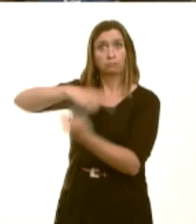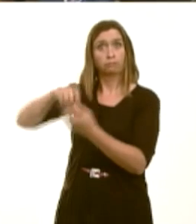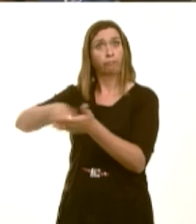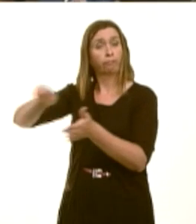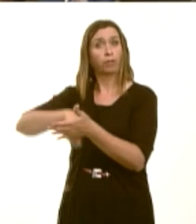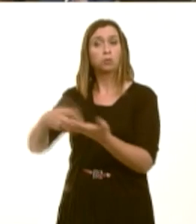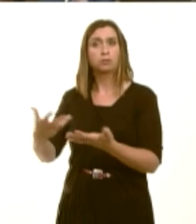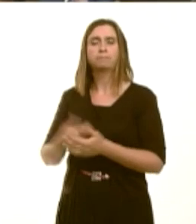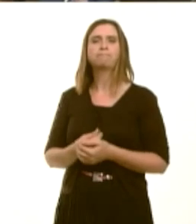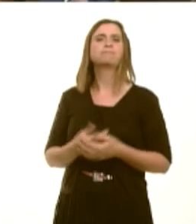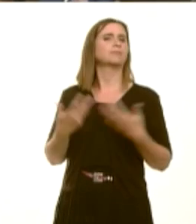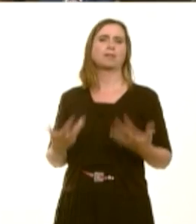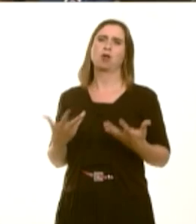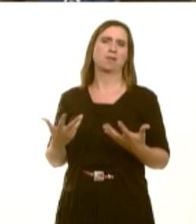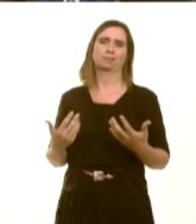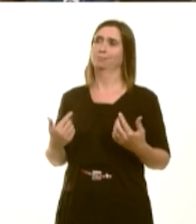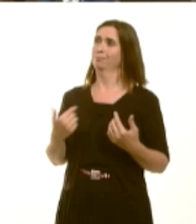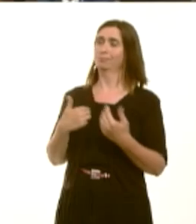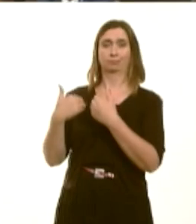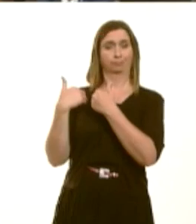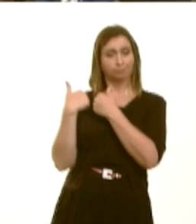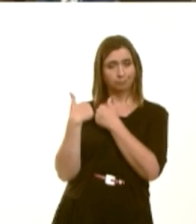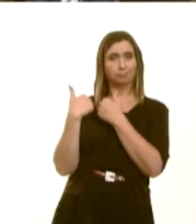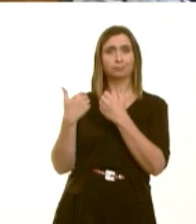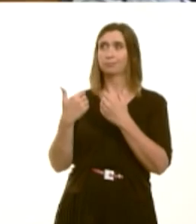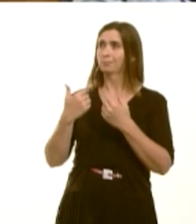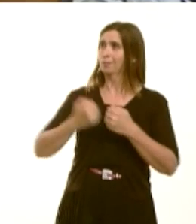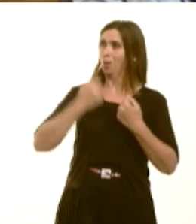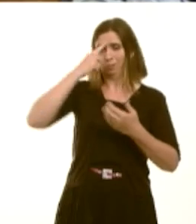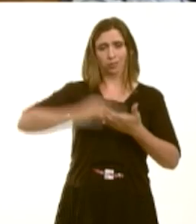have no such power. Those powers will come to us as an Assembly. We donít know how soon